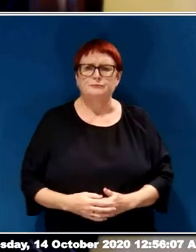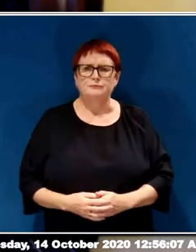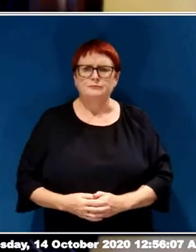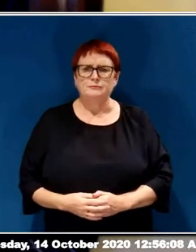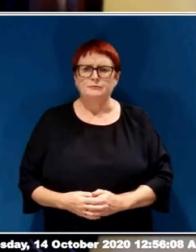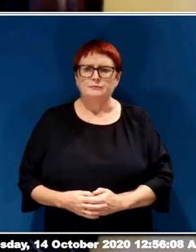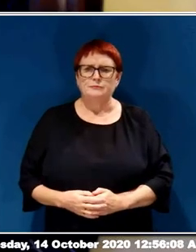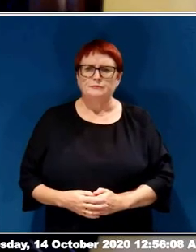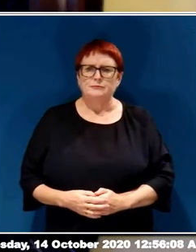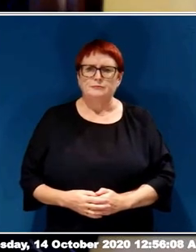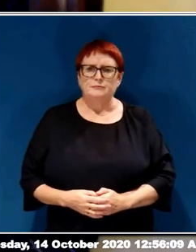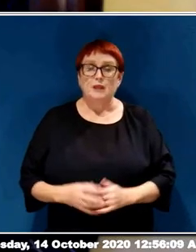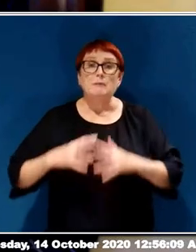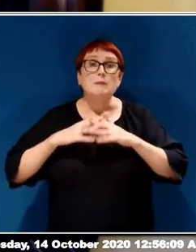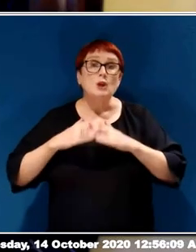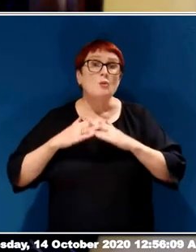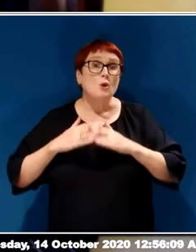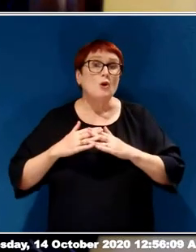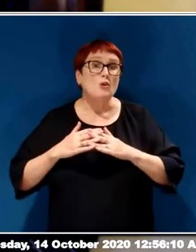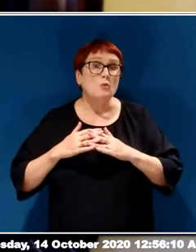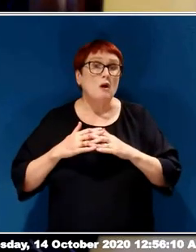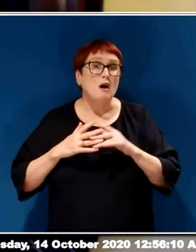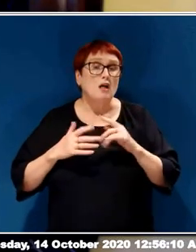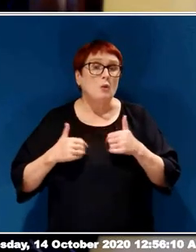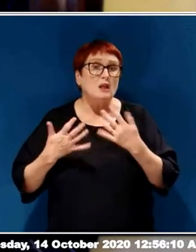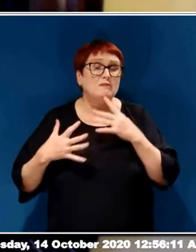developed specifically to move away from categorical models.